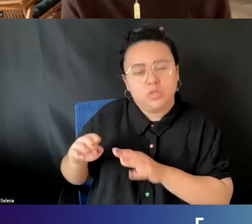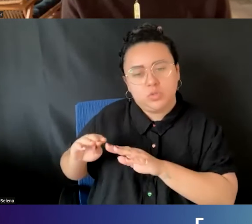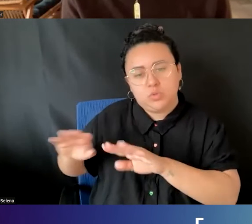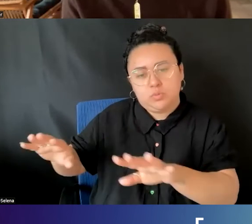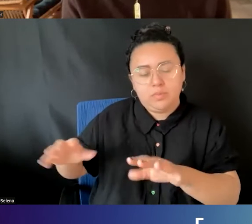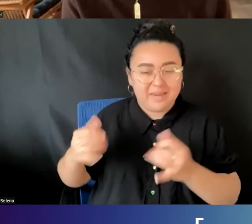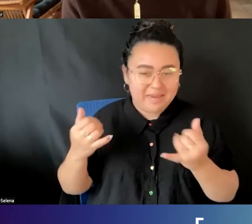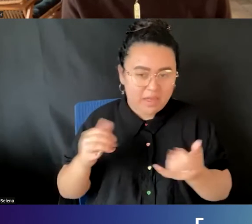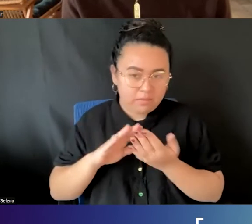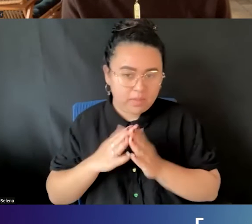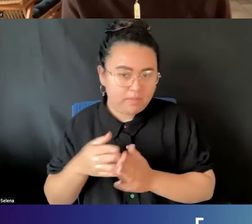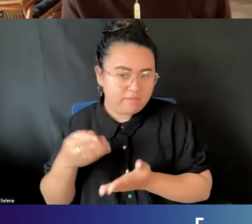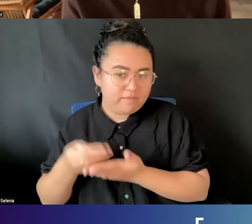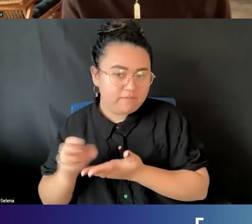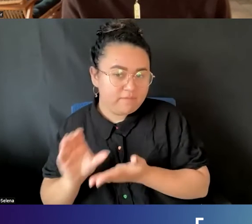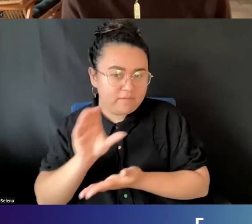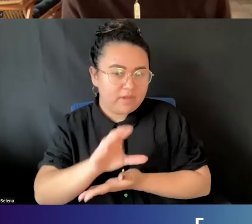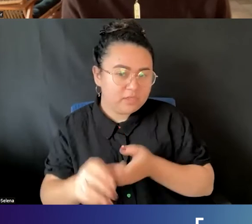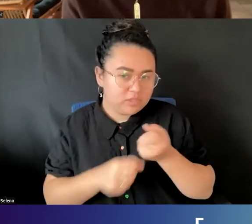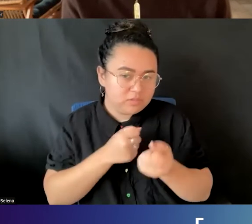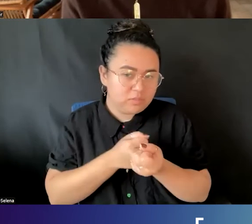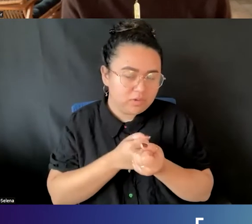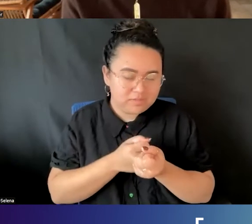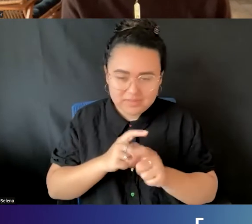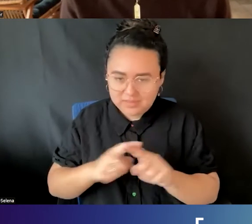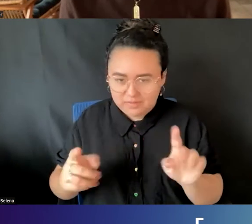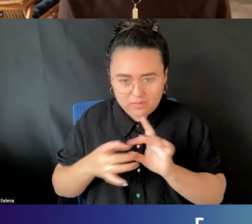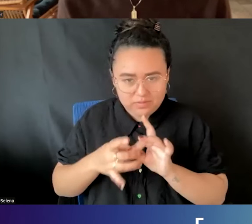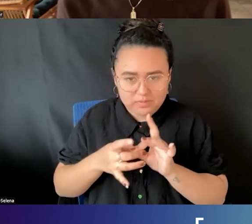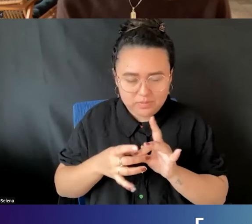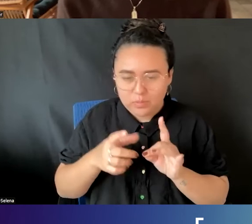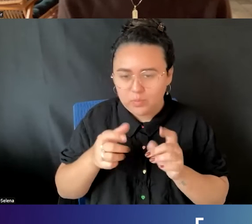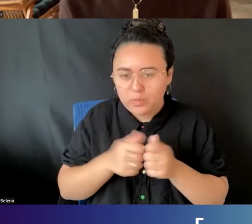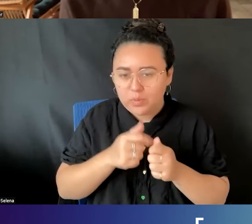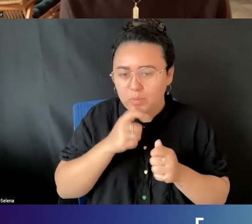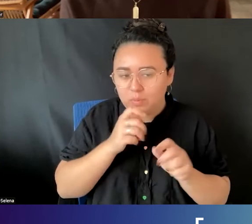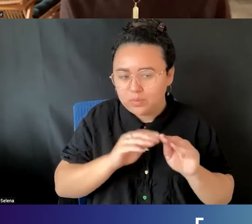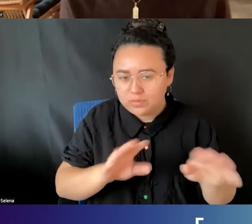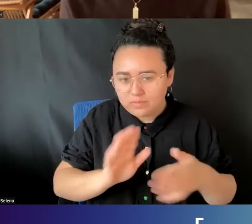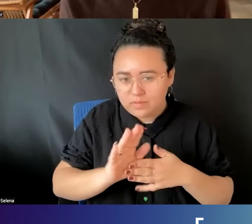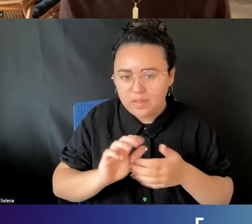you're forced to have this very different relationship now with who distributes your film and how that affects your career going forward.